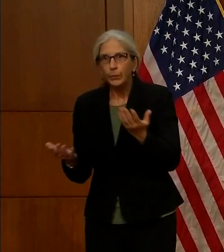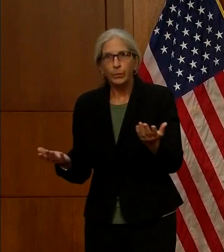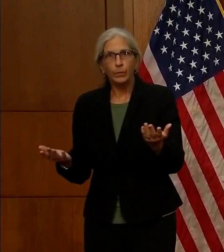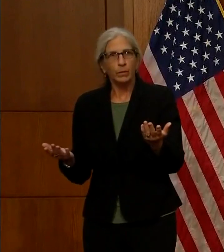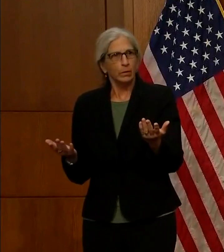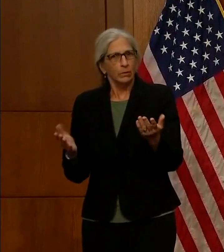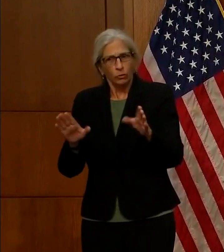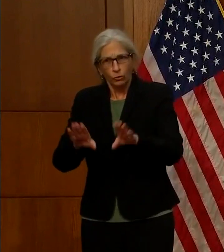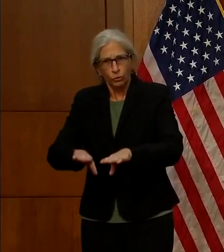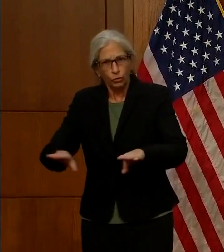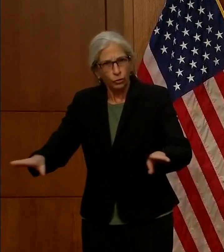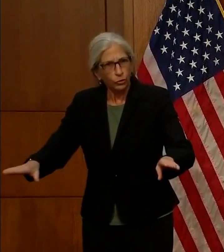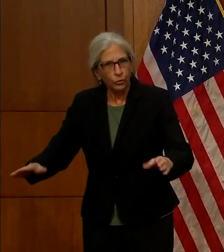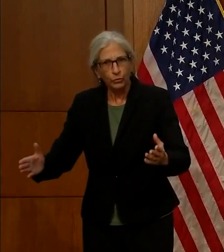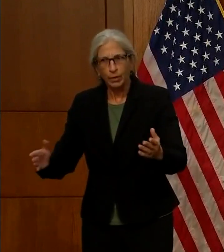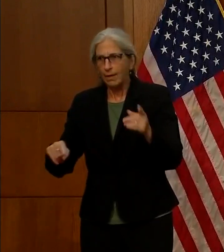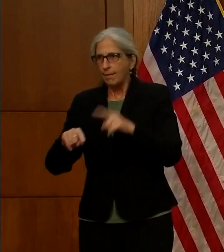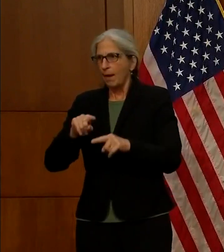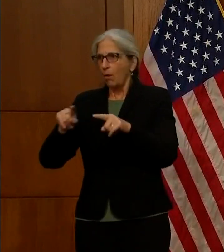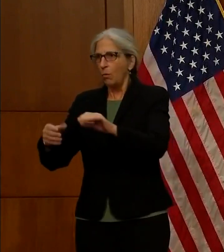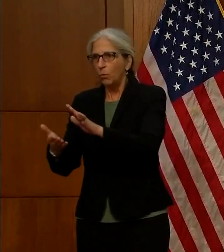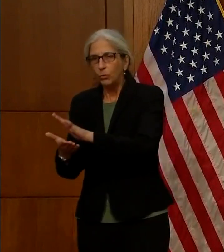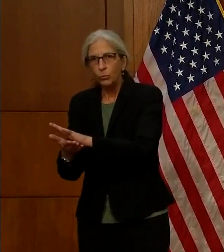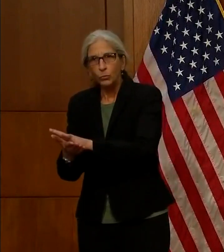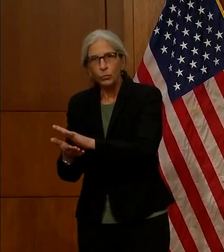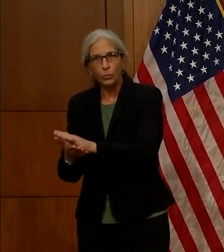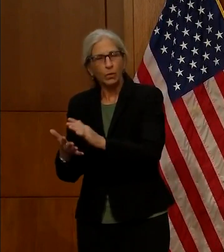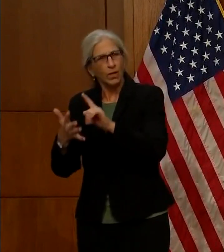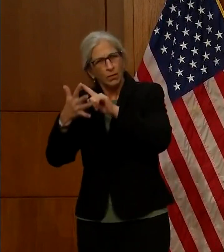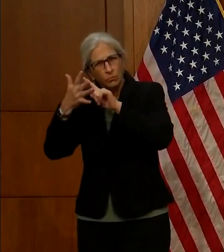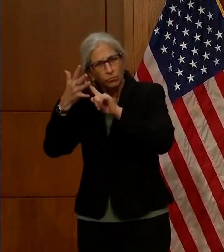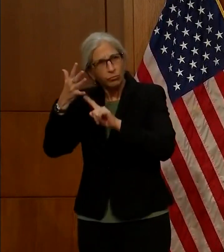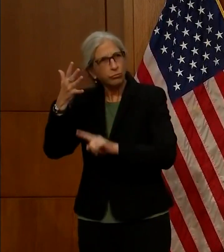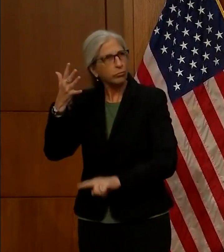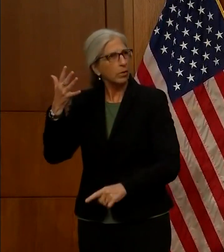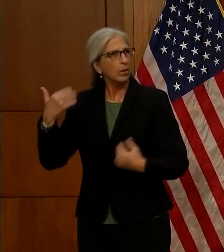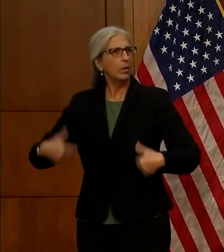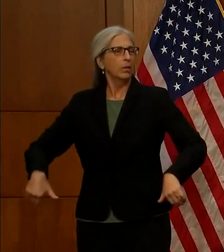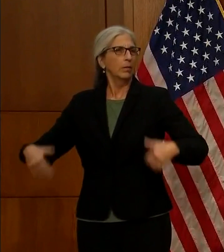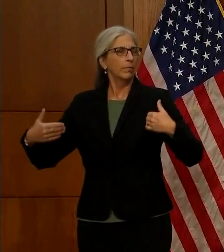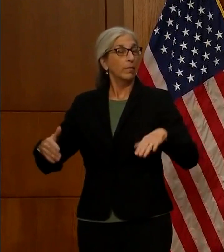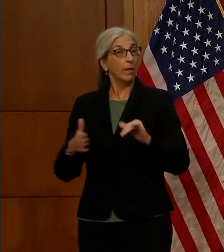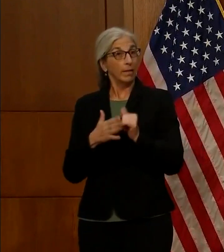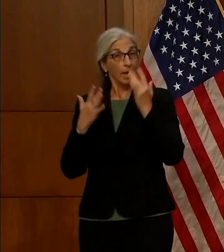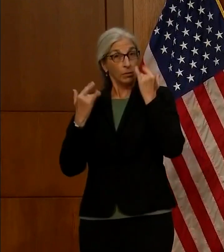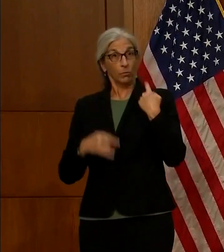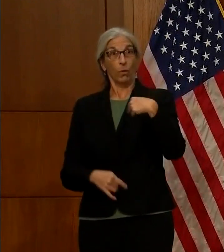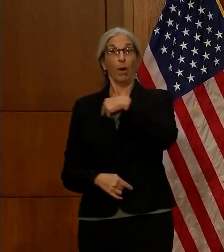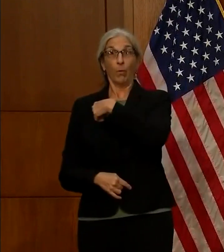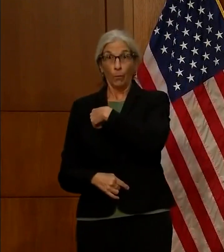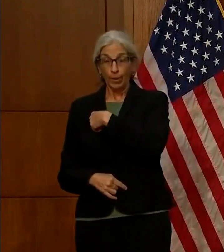DON'T KNOW WHERE THEIR NEXT MEAL IS COMING FROM THAT ARE WORRIED ABOUT THEIR CHILDREN.